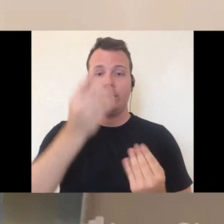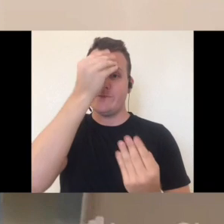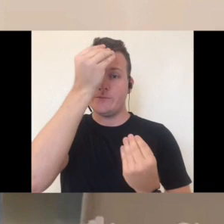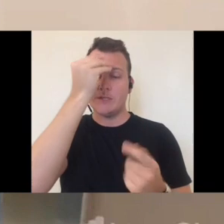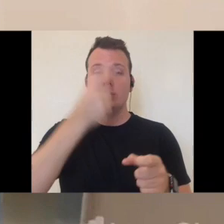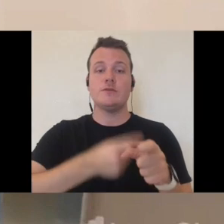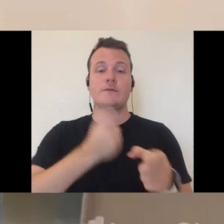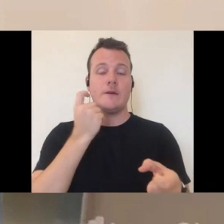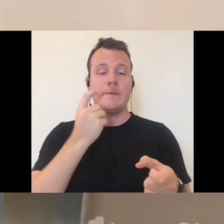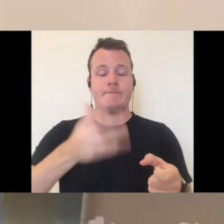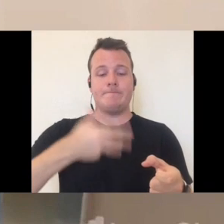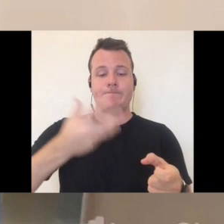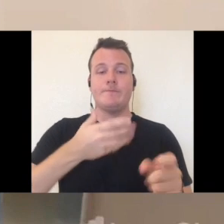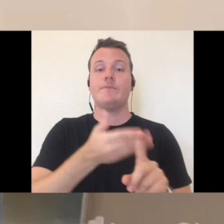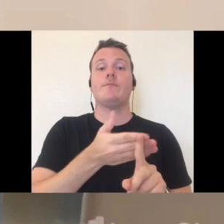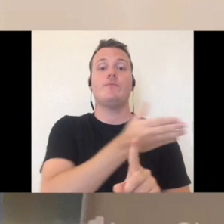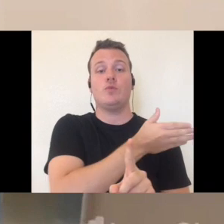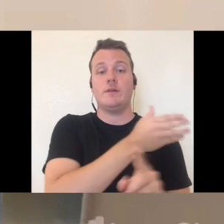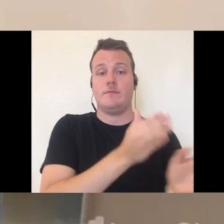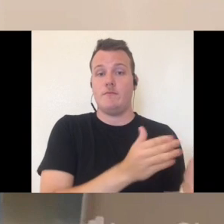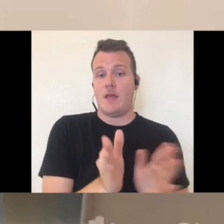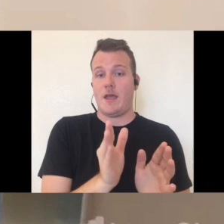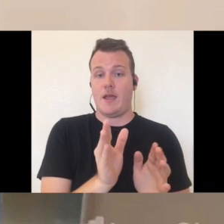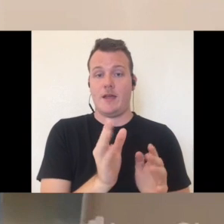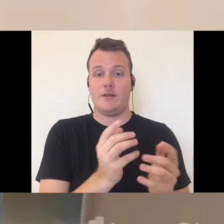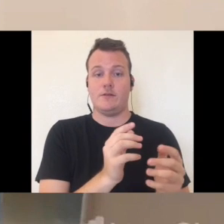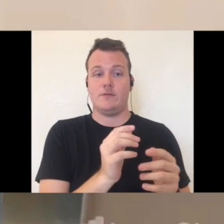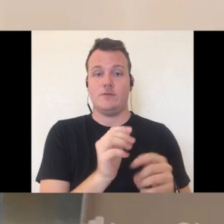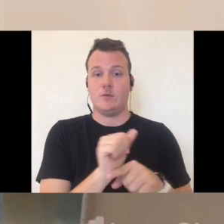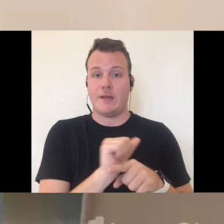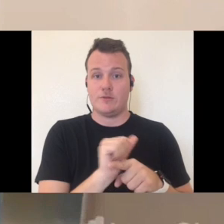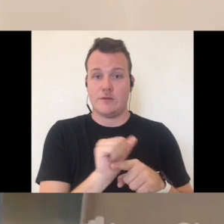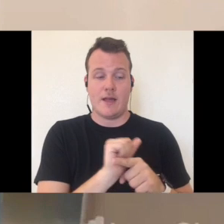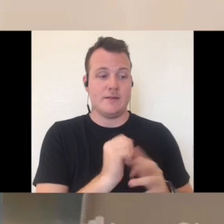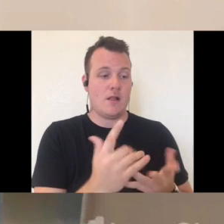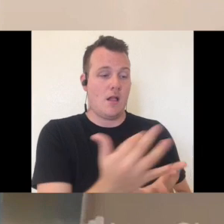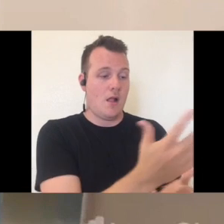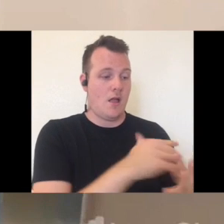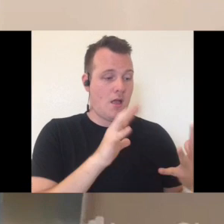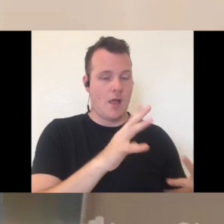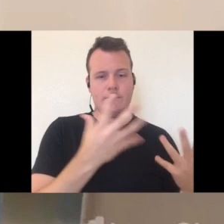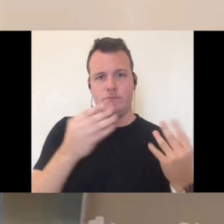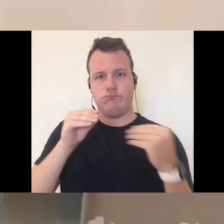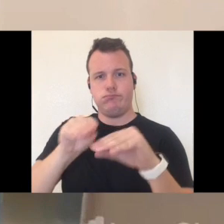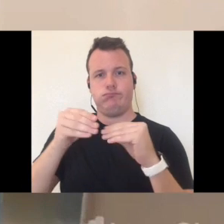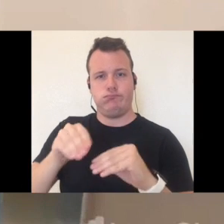and your orientation from the- from the pre-planning exercise, and you enter that